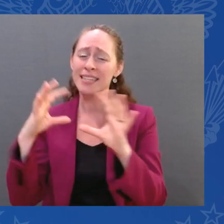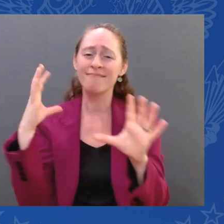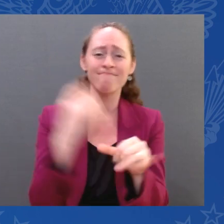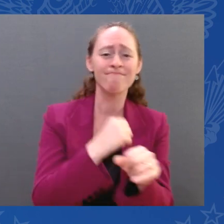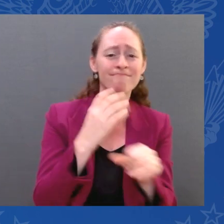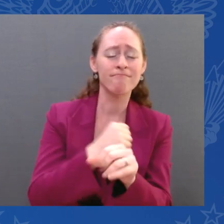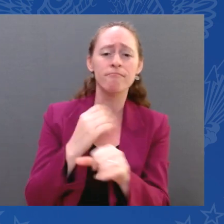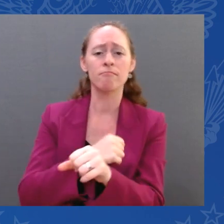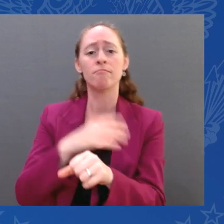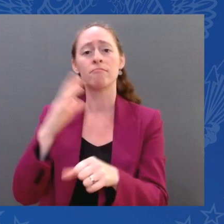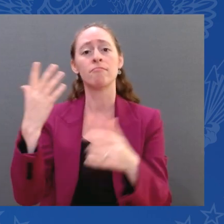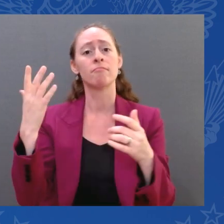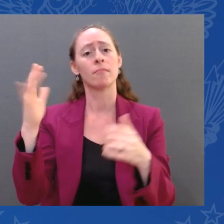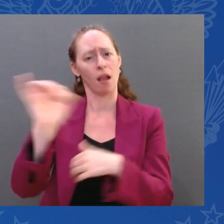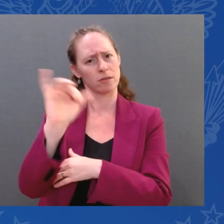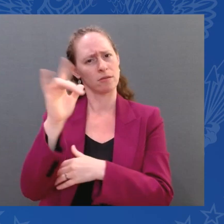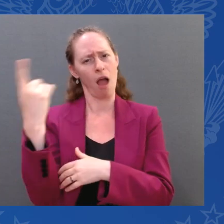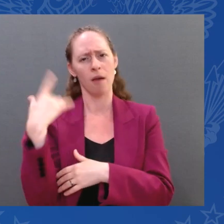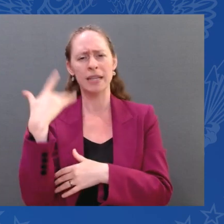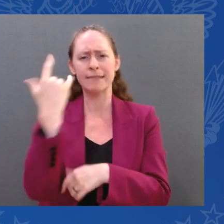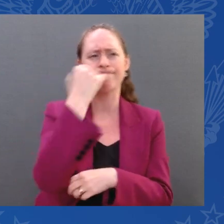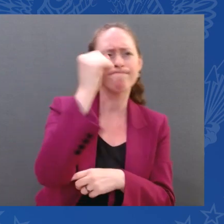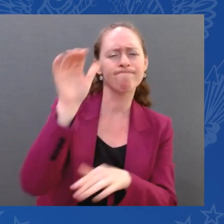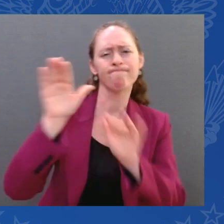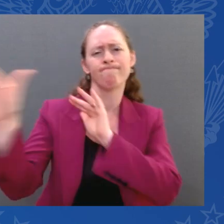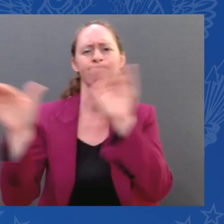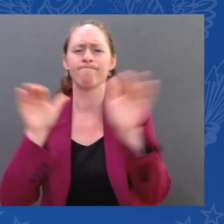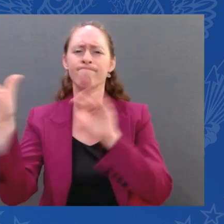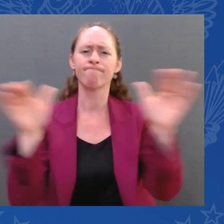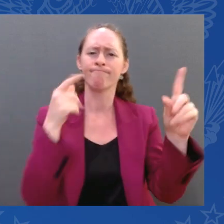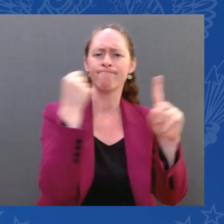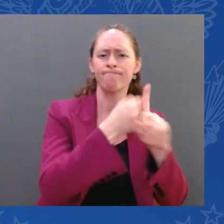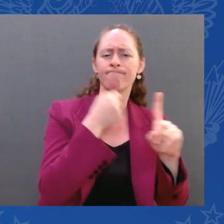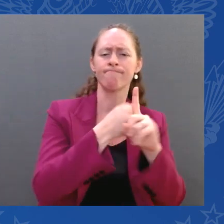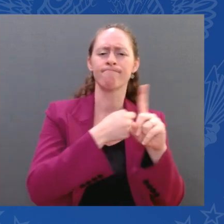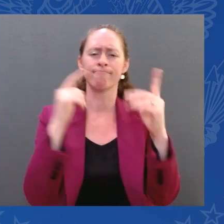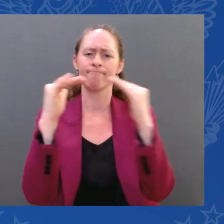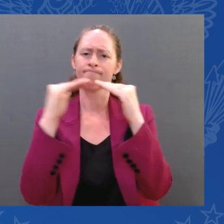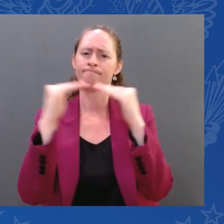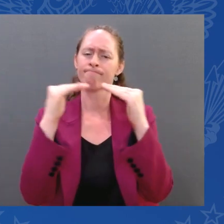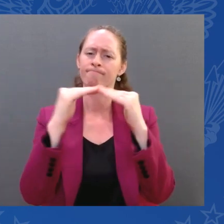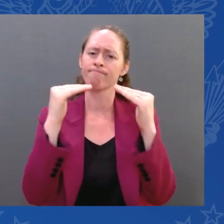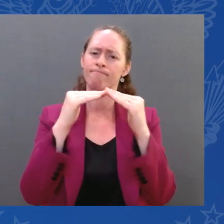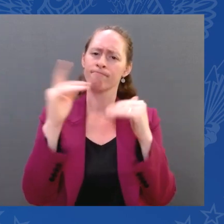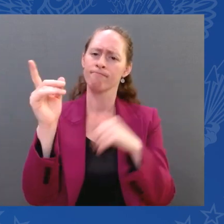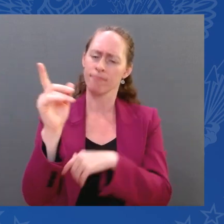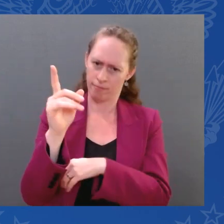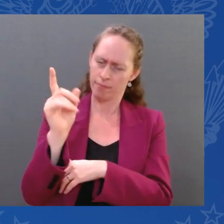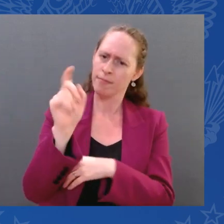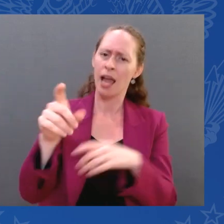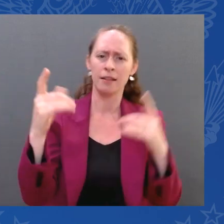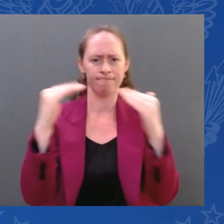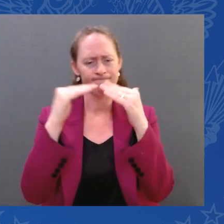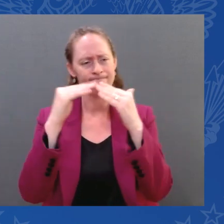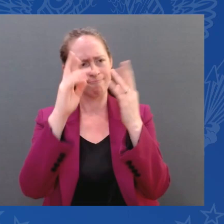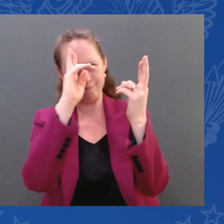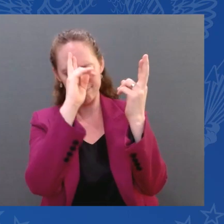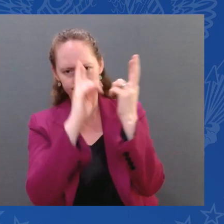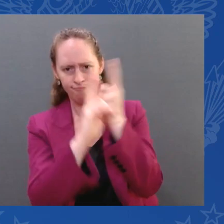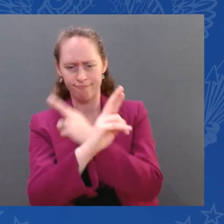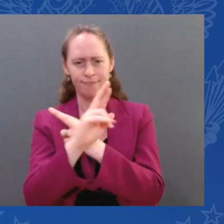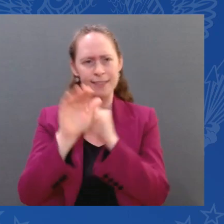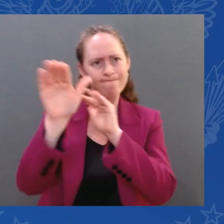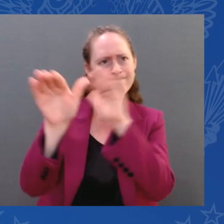Everyone.